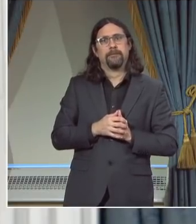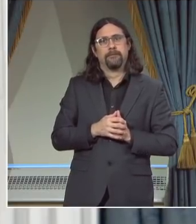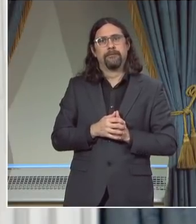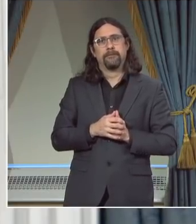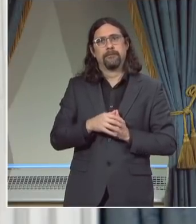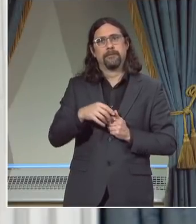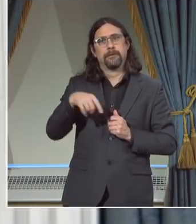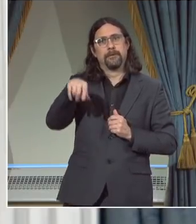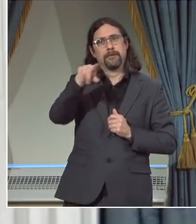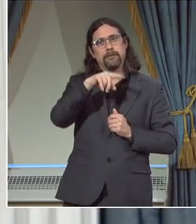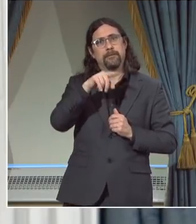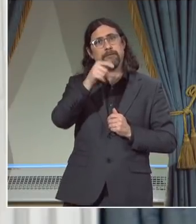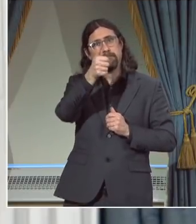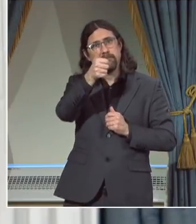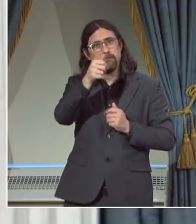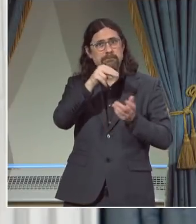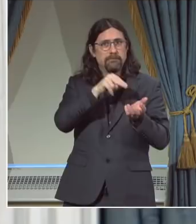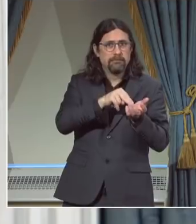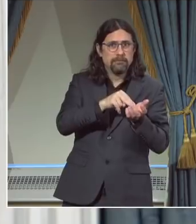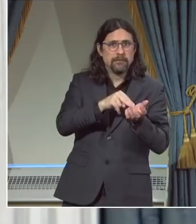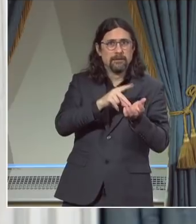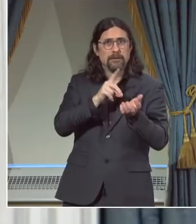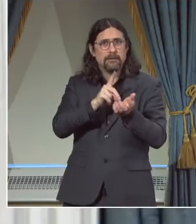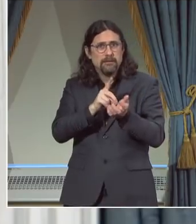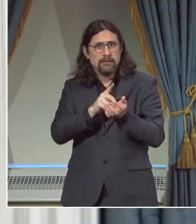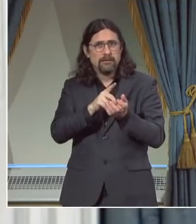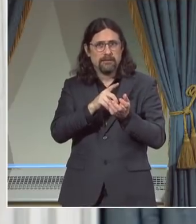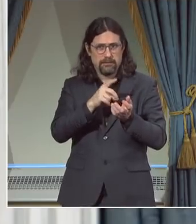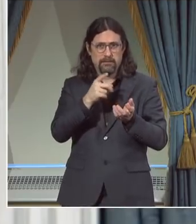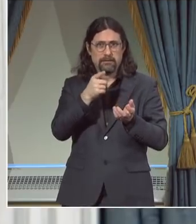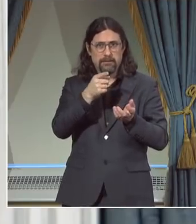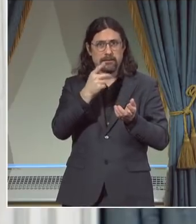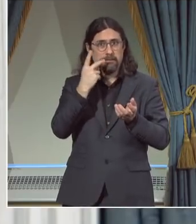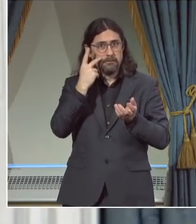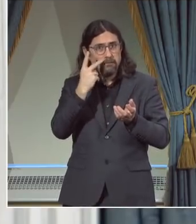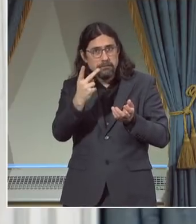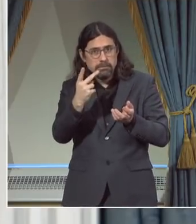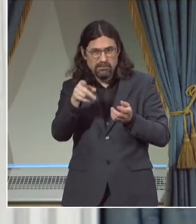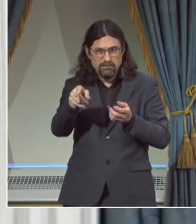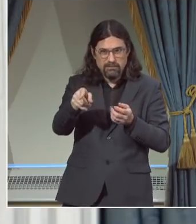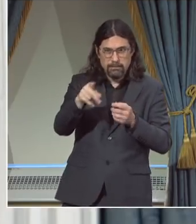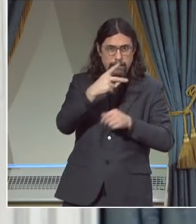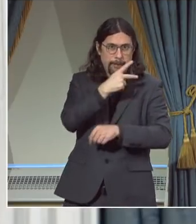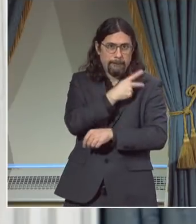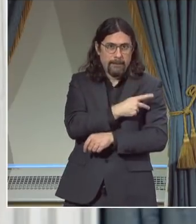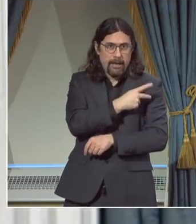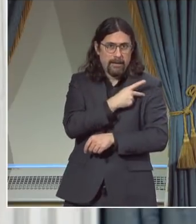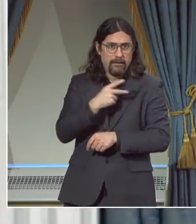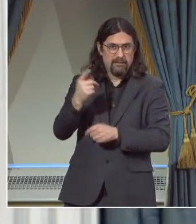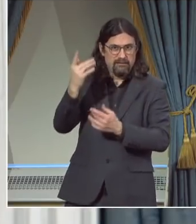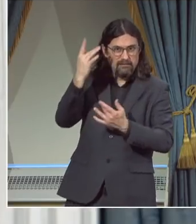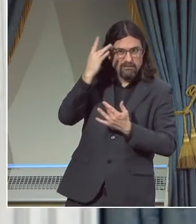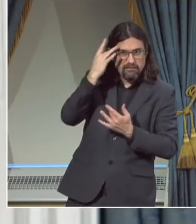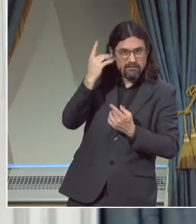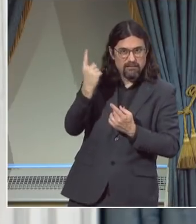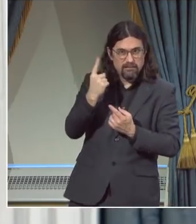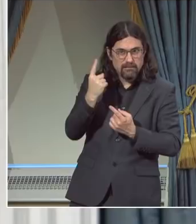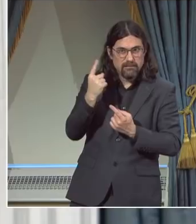HOSPITAL, AND WHAT YOU SEE IS PATIENT AFTER PATIENT COMING IN CRITICALLY ILL AND YOUR ACTIONS AREDE TERMINING